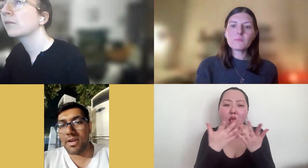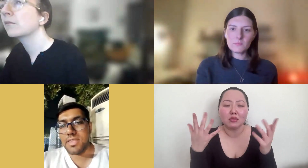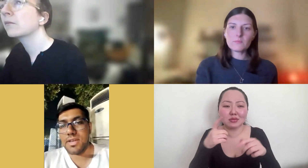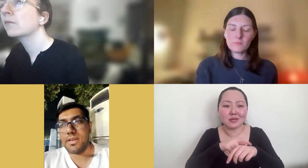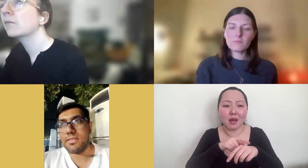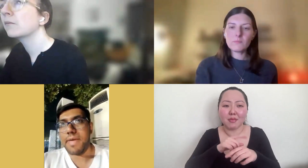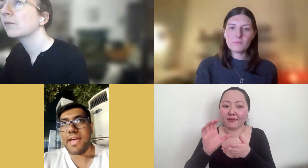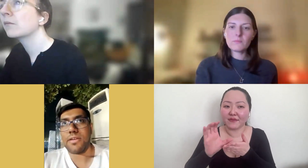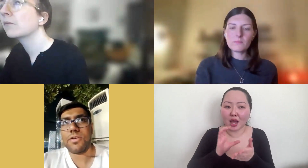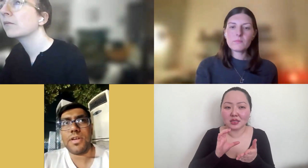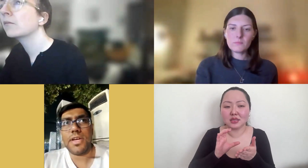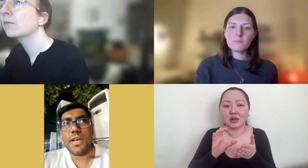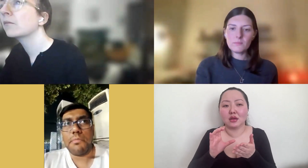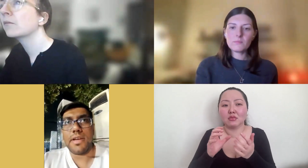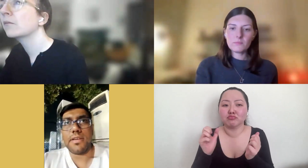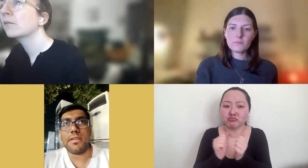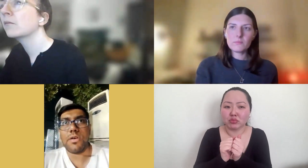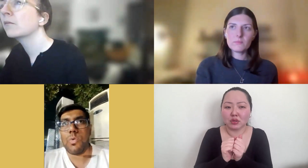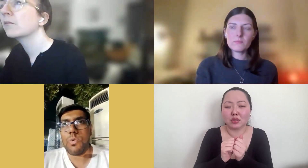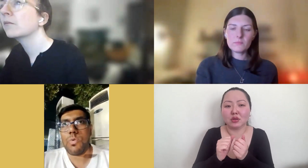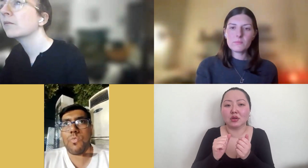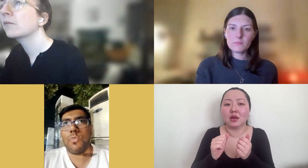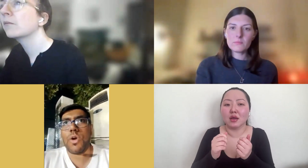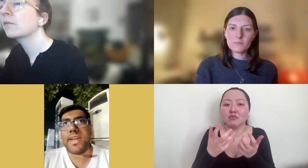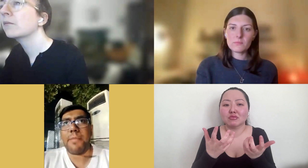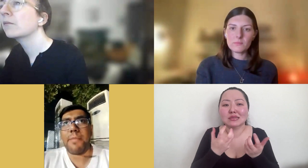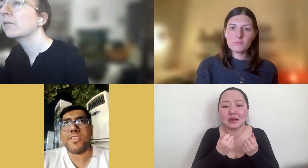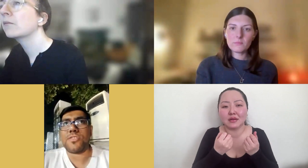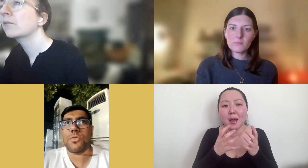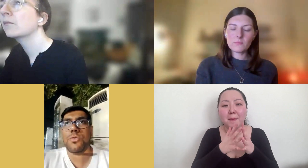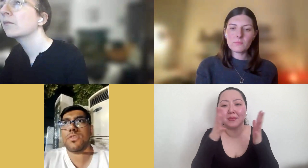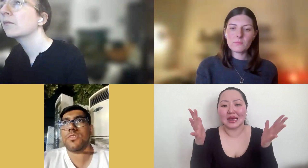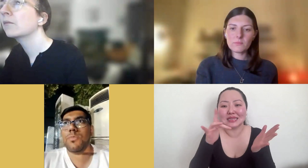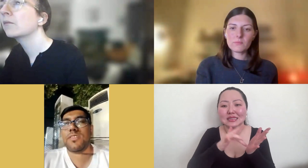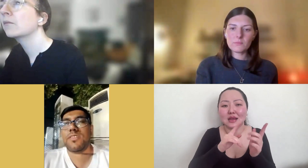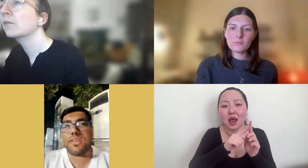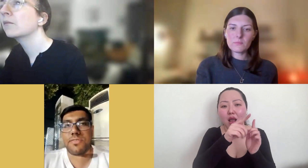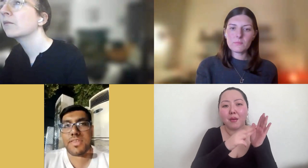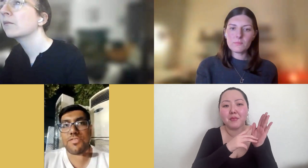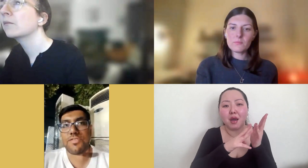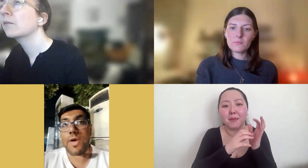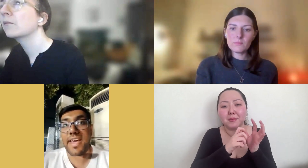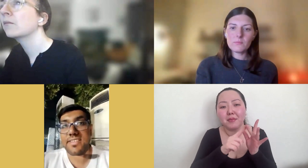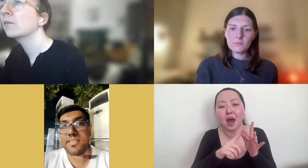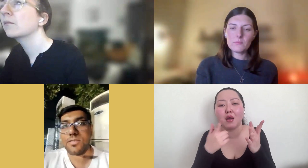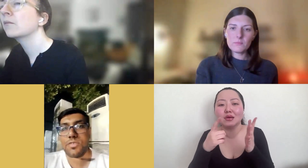Calcutta, and Bangalore. What happens to smaller cities where there is no access